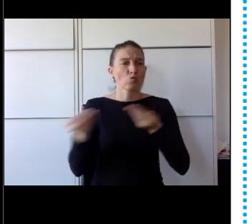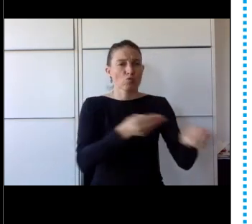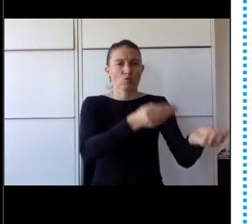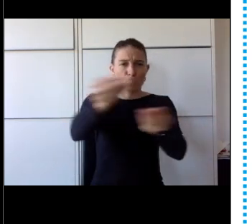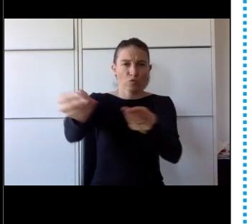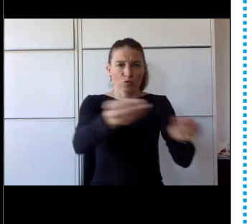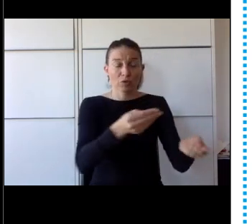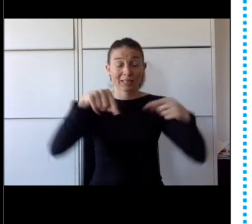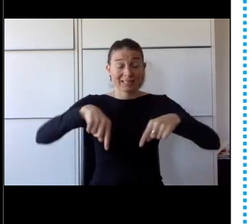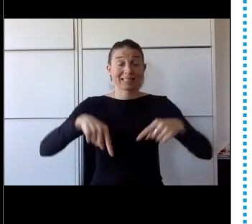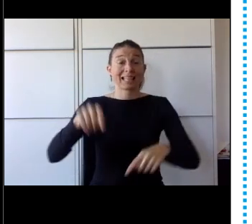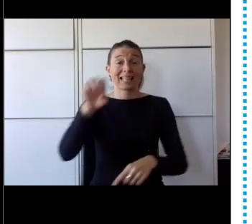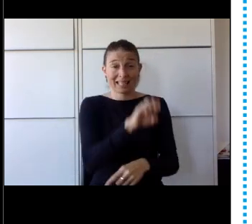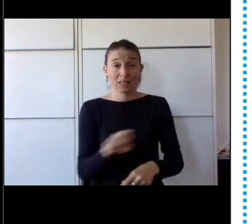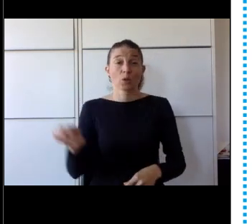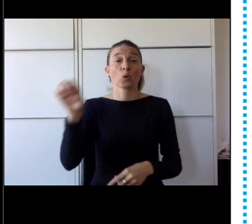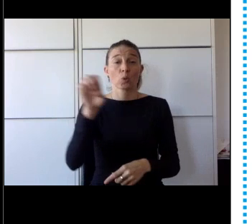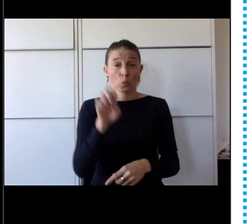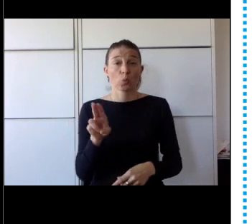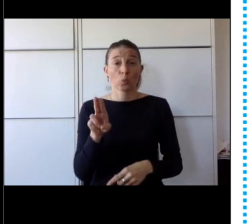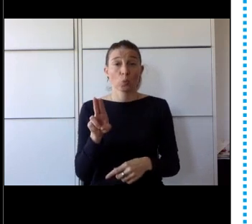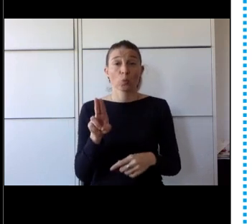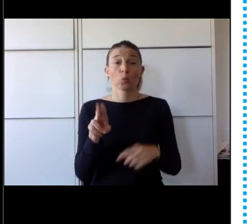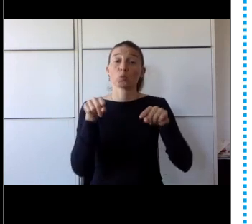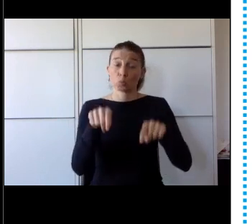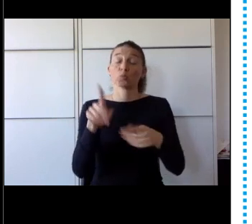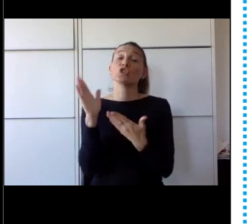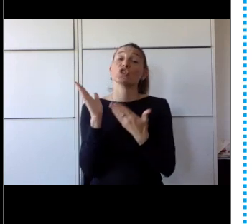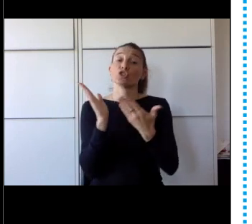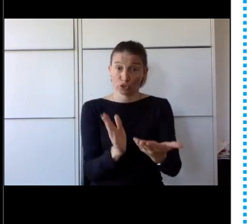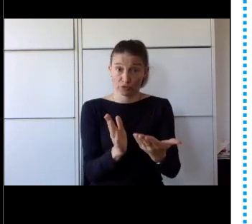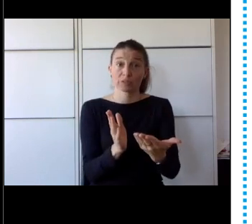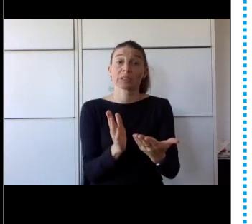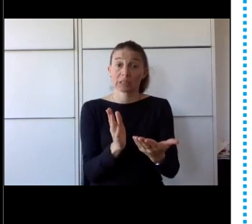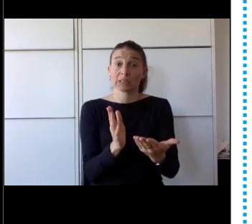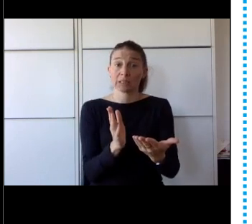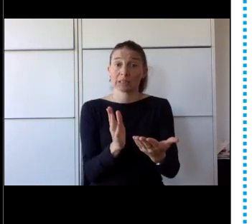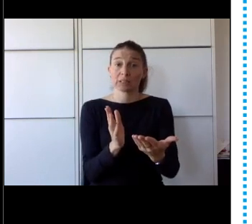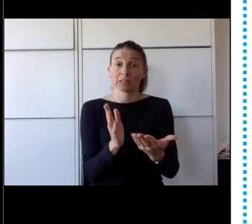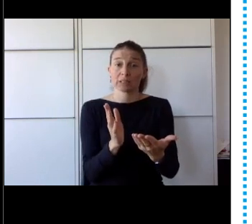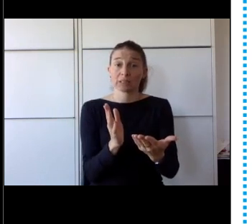So these services, relay services which are more common in the EU